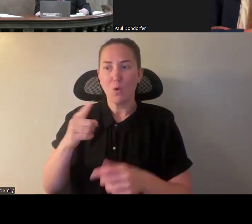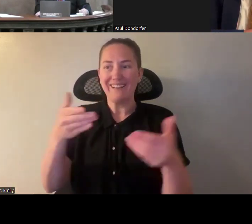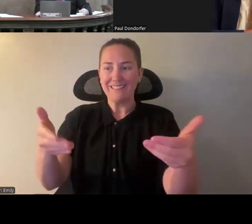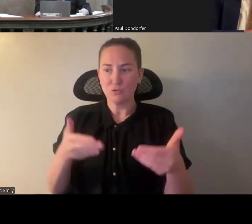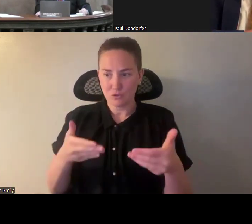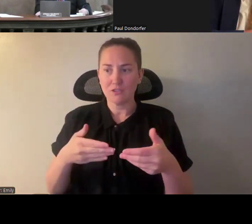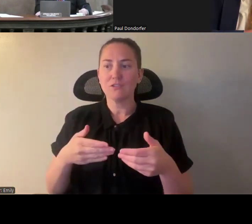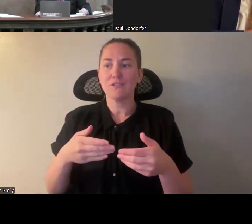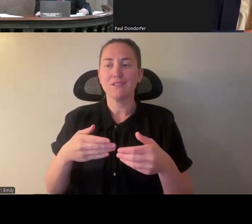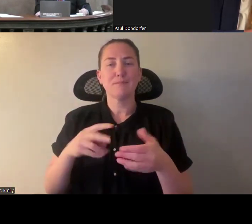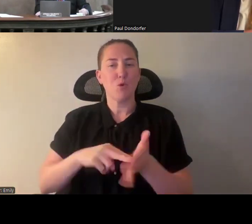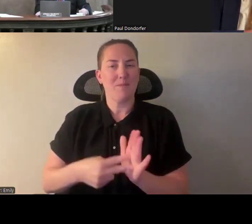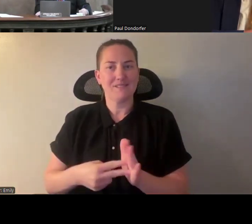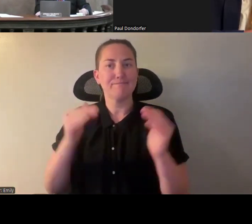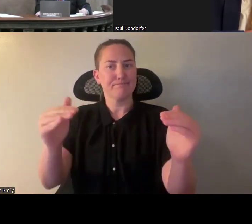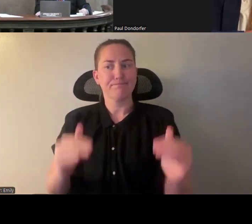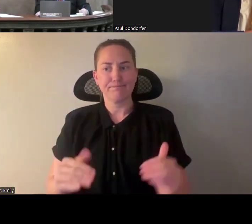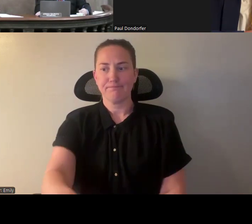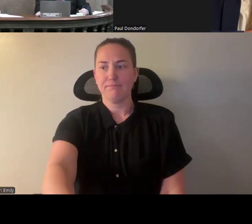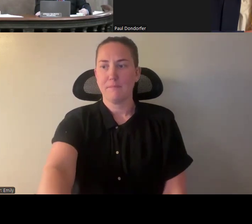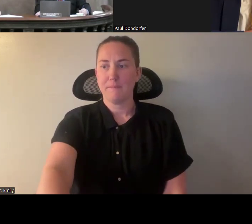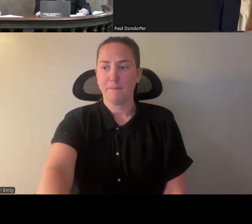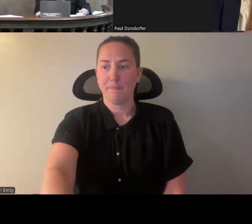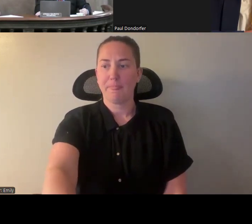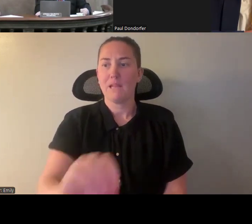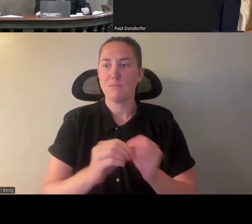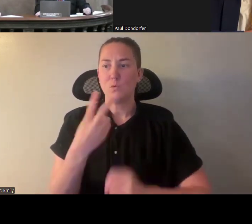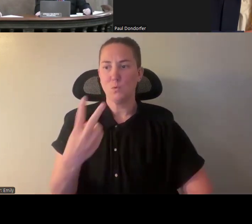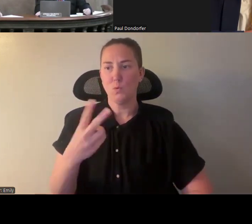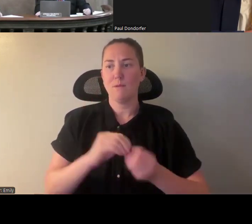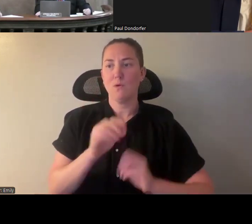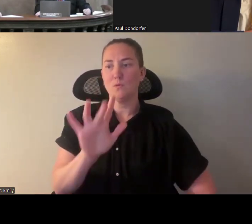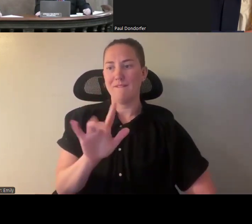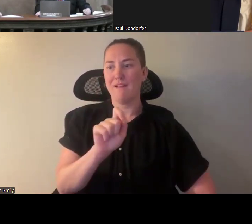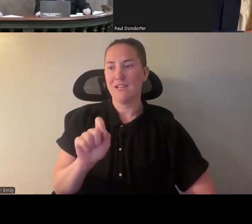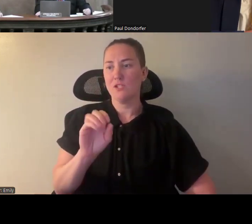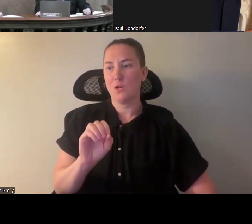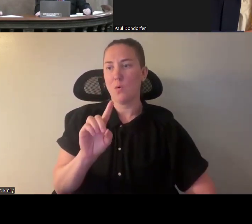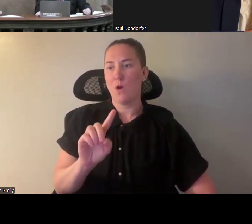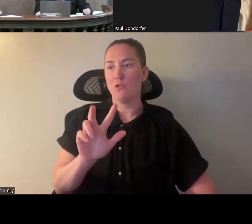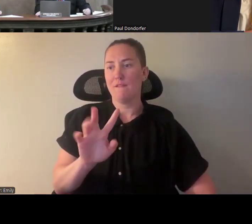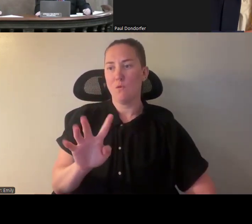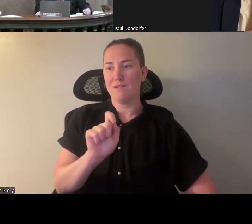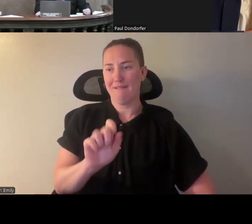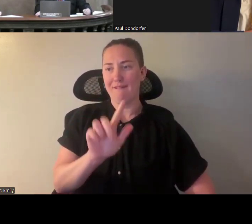purposes only Next item item number two referral 25-0134.L providing that local